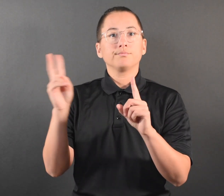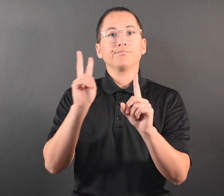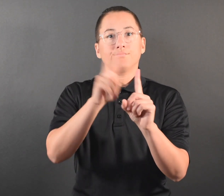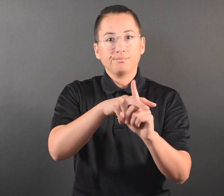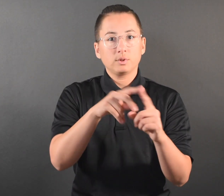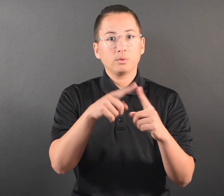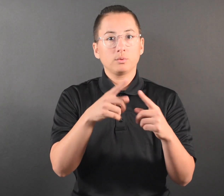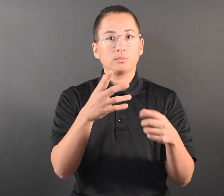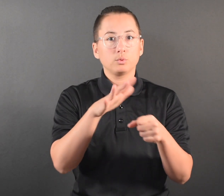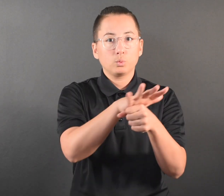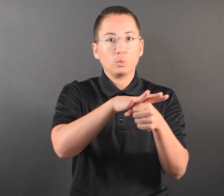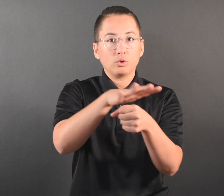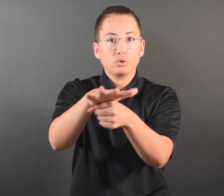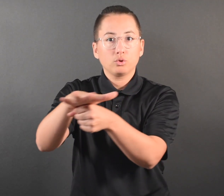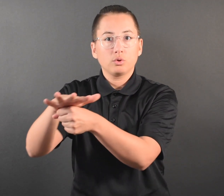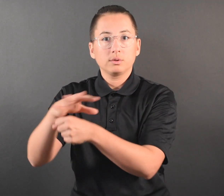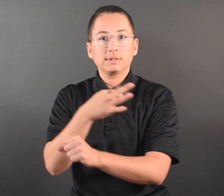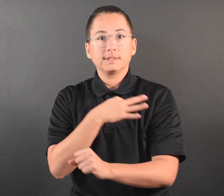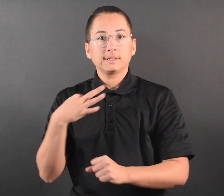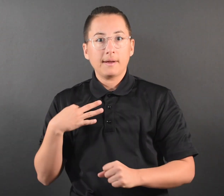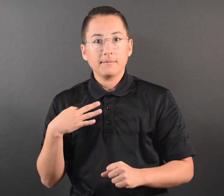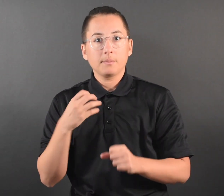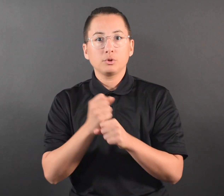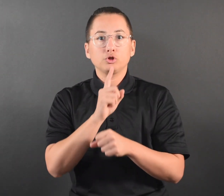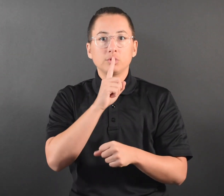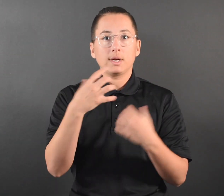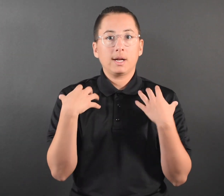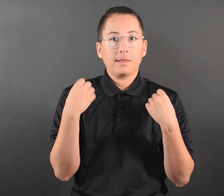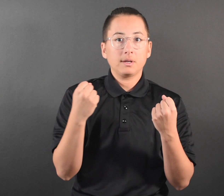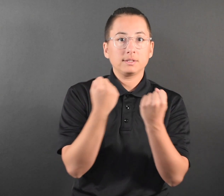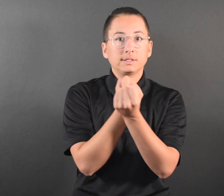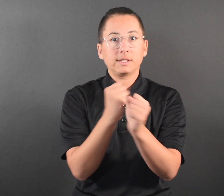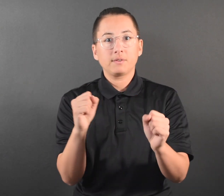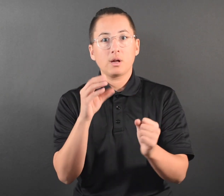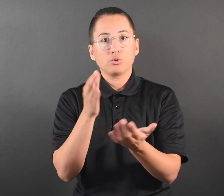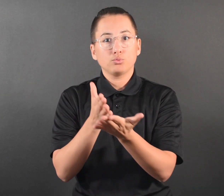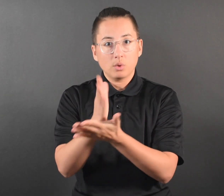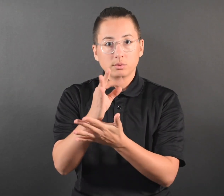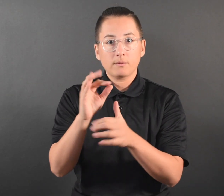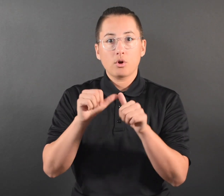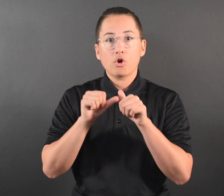to regional ombudsmen staff to ensure the health, safety, and rights of long-term care consumers.